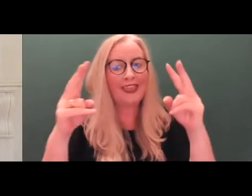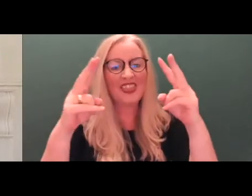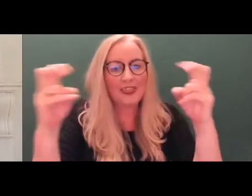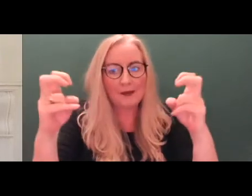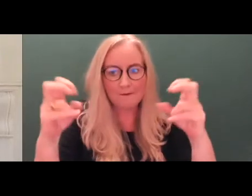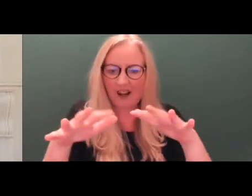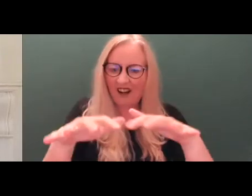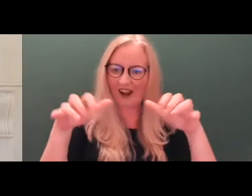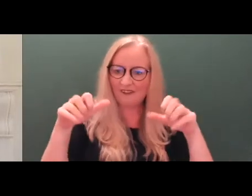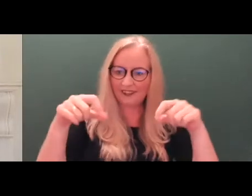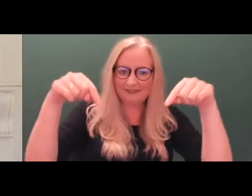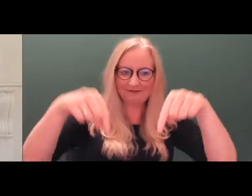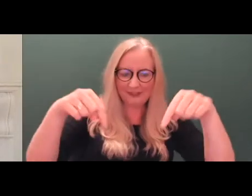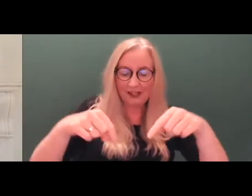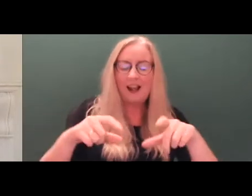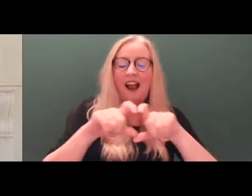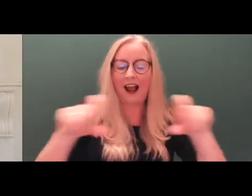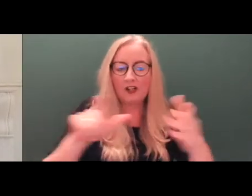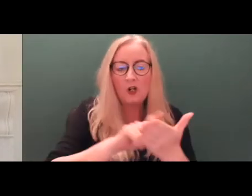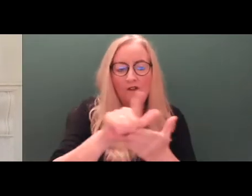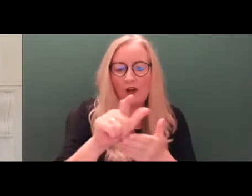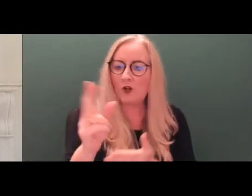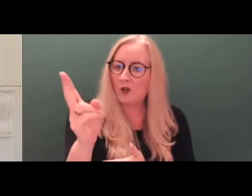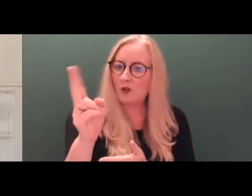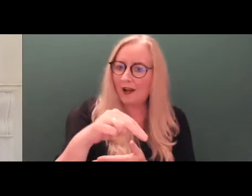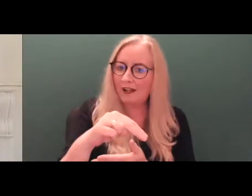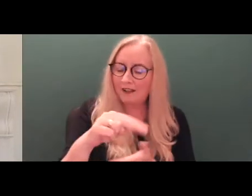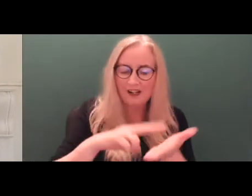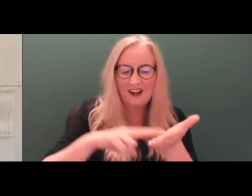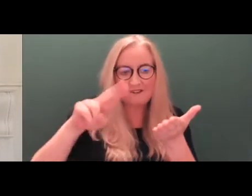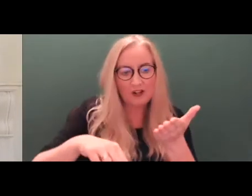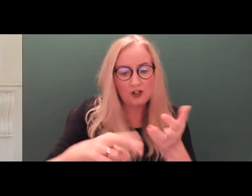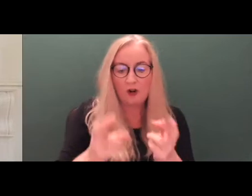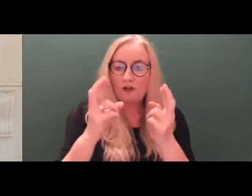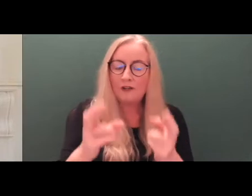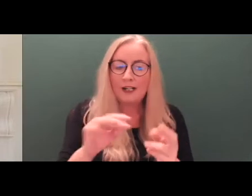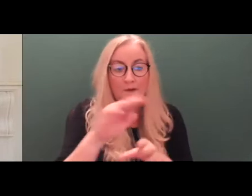focus on Article 12 of the UN Convention on the Rights of People with Disabilities.